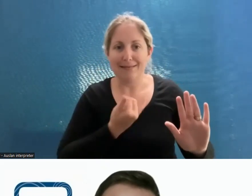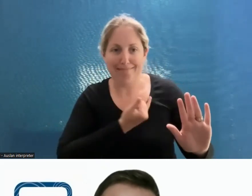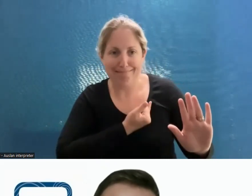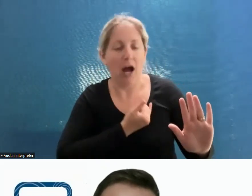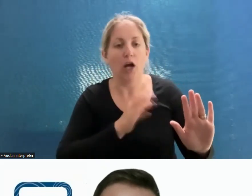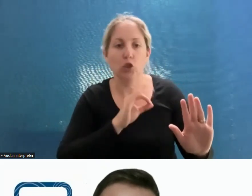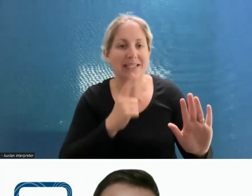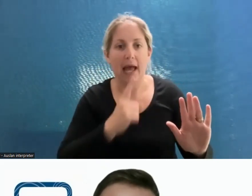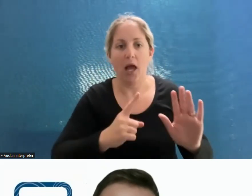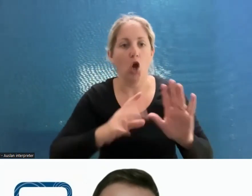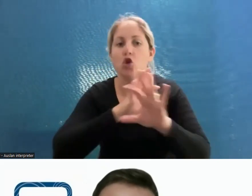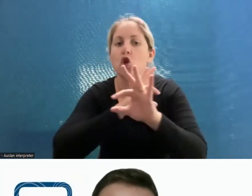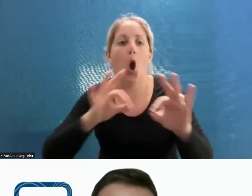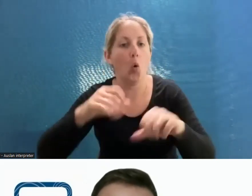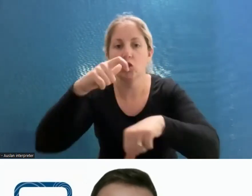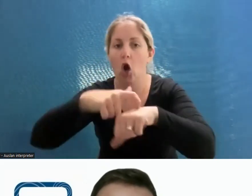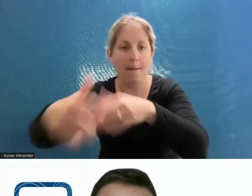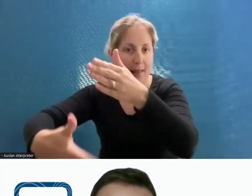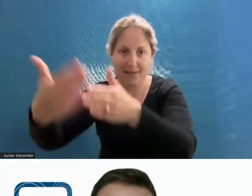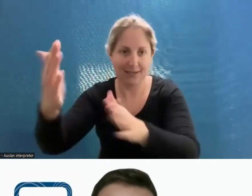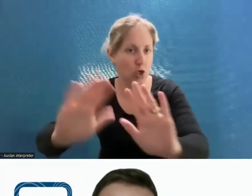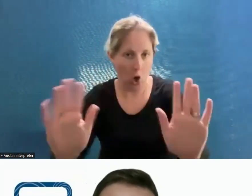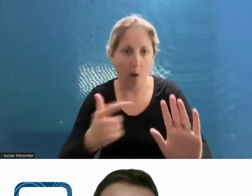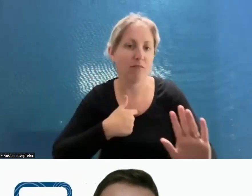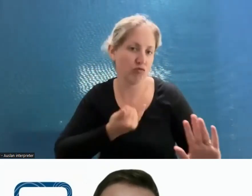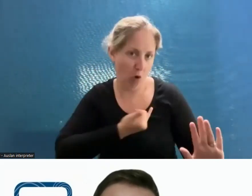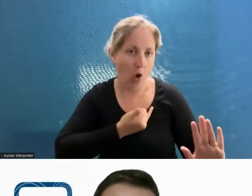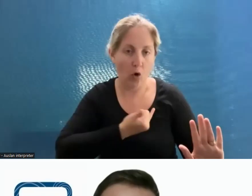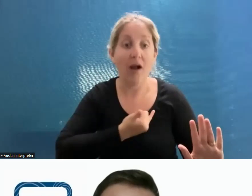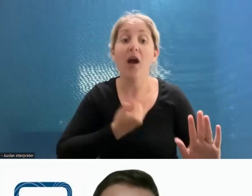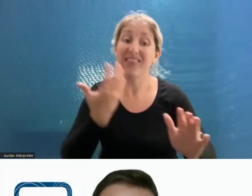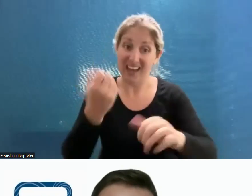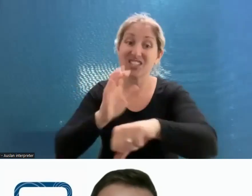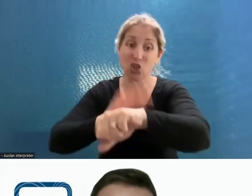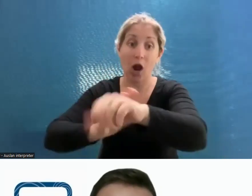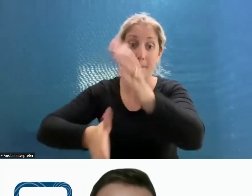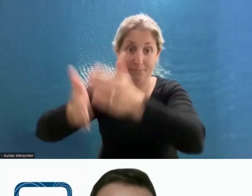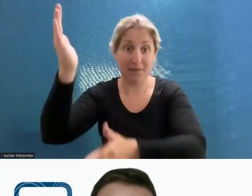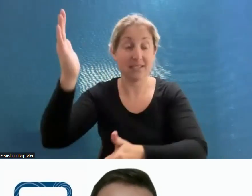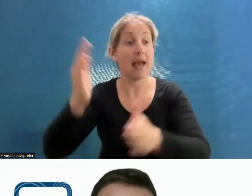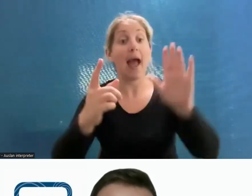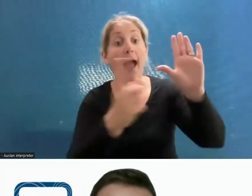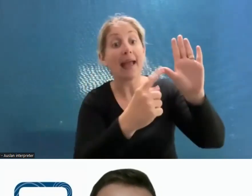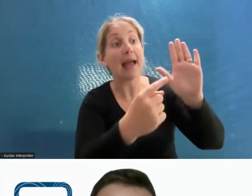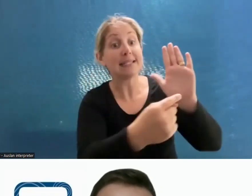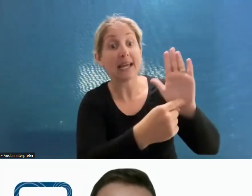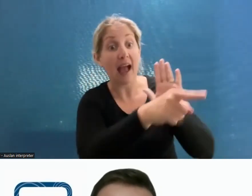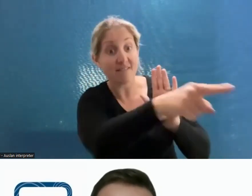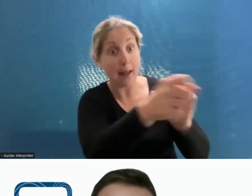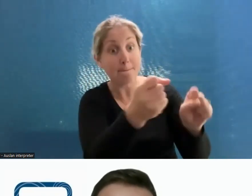There is a time limit which is: has the AAT made a final decision in the matter?